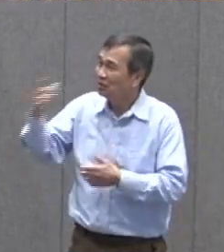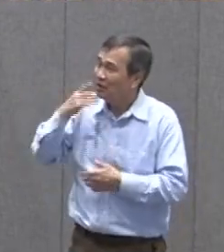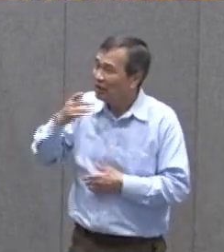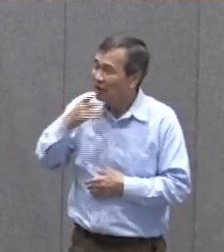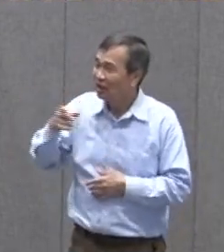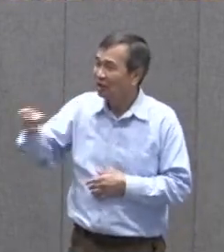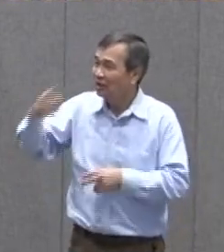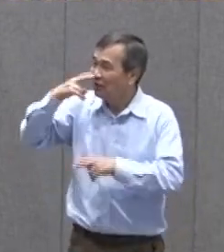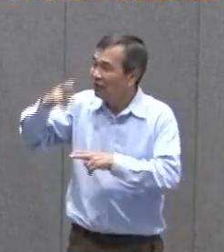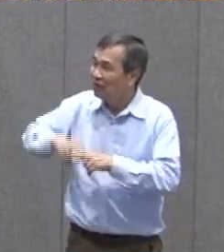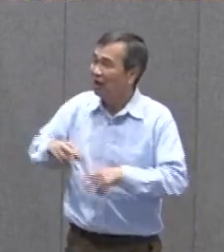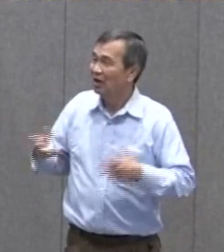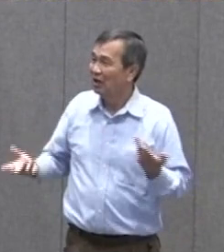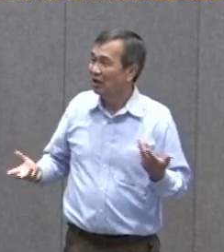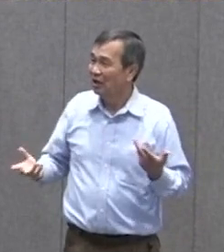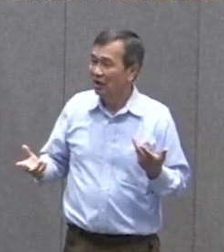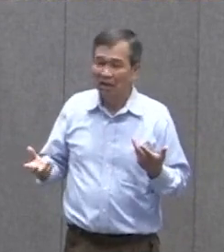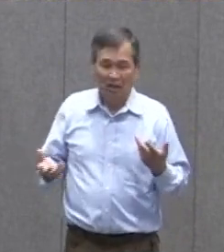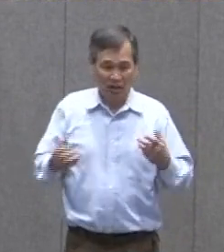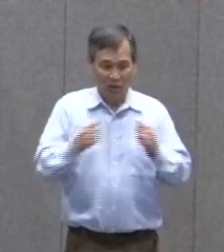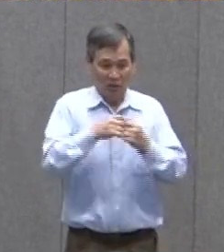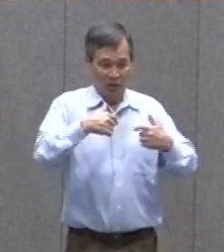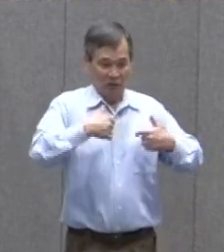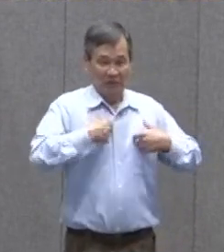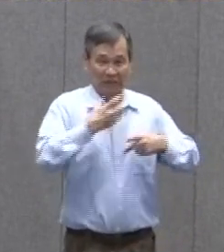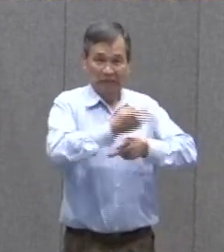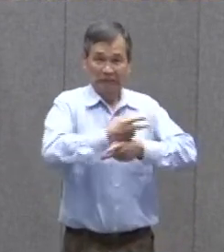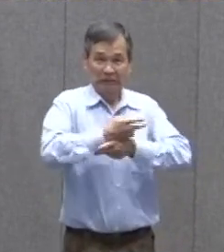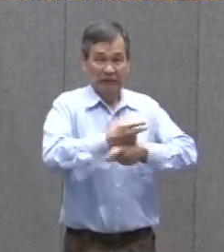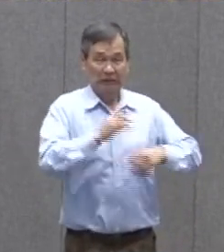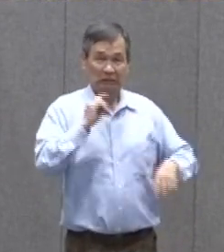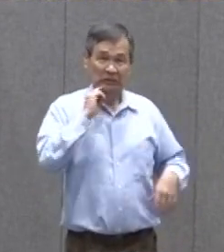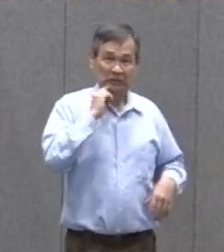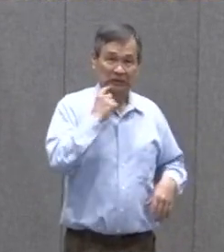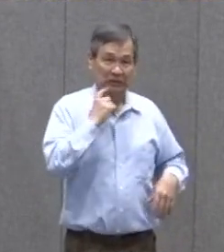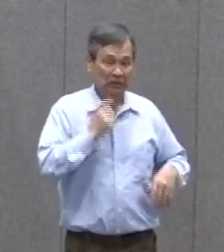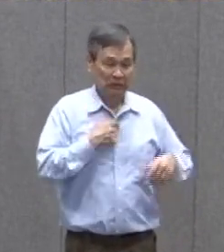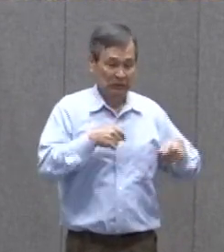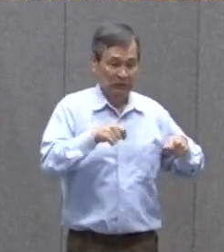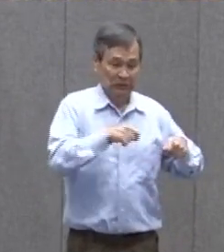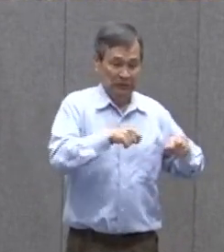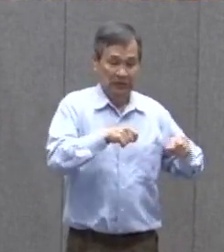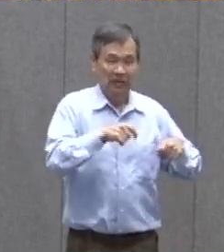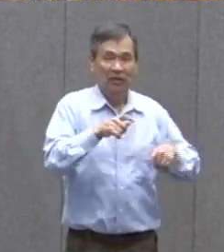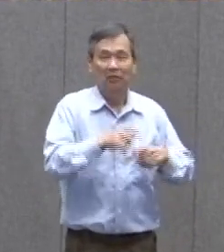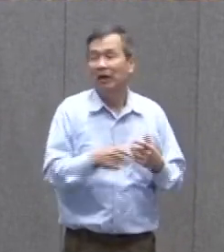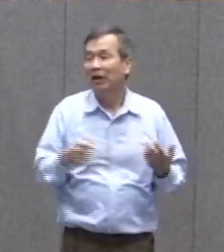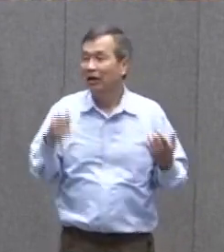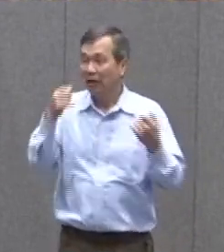"Everyone's so serious with me. "No one's ever allowed to be silly with me